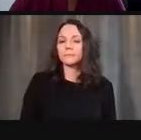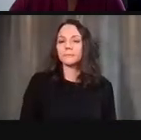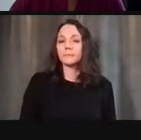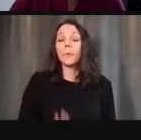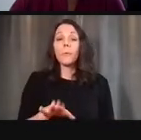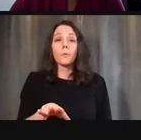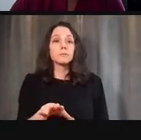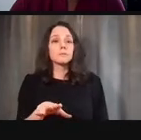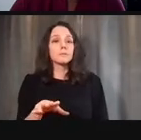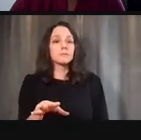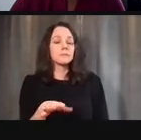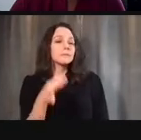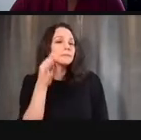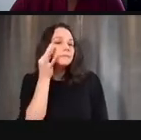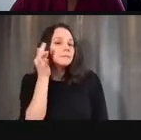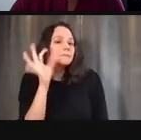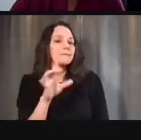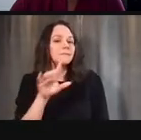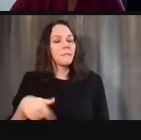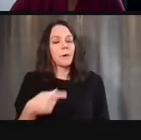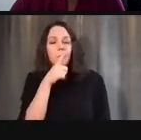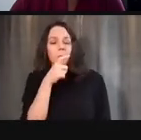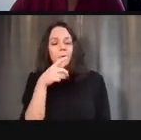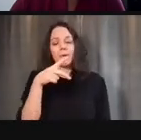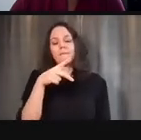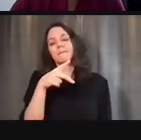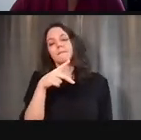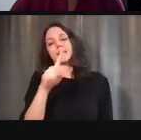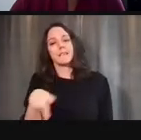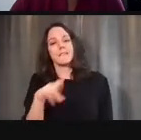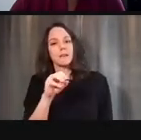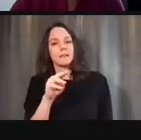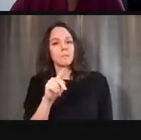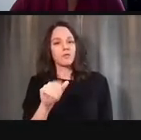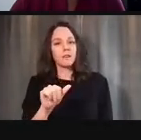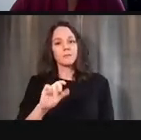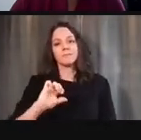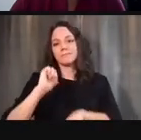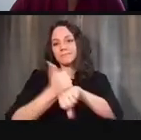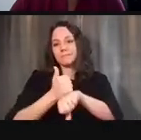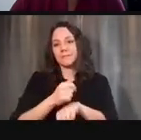It was founded in 2016 by Harry Philbrick, and we're a nomadic contemporary arts